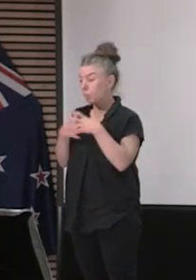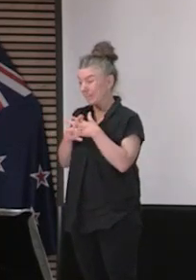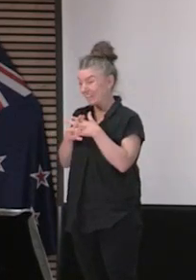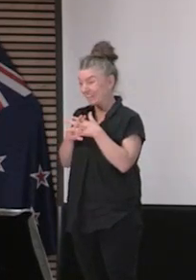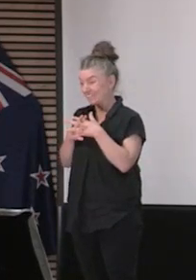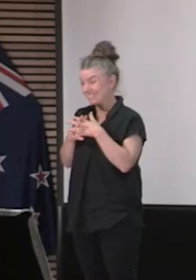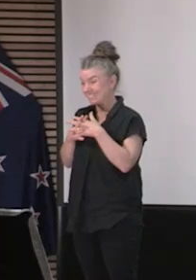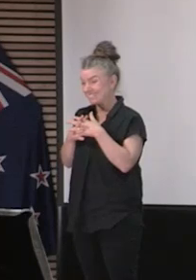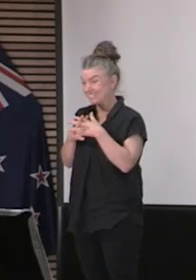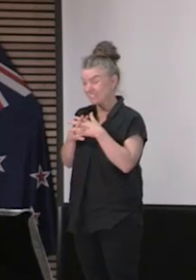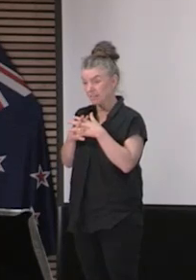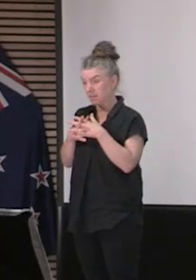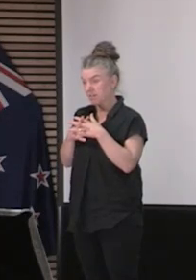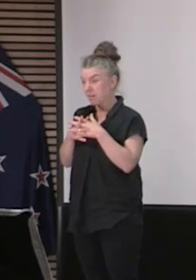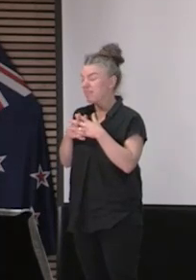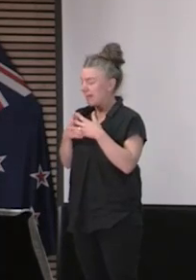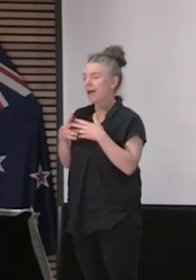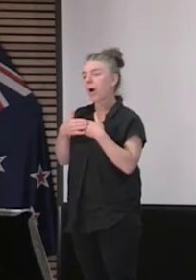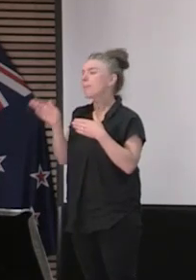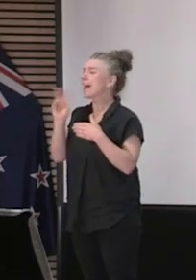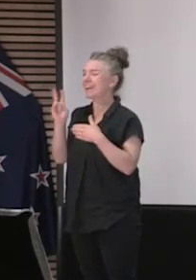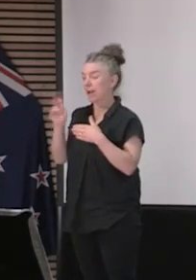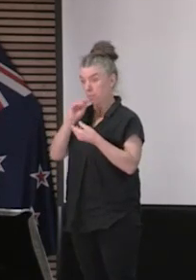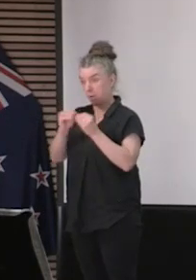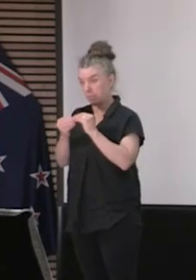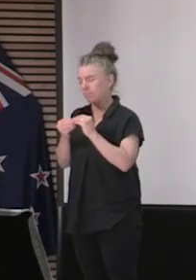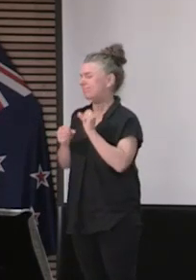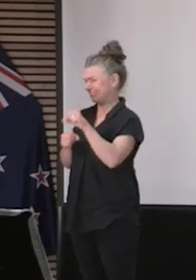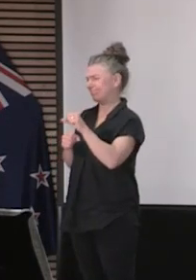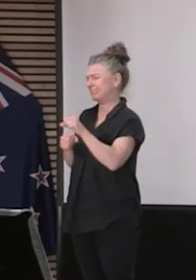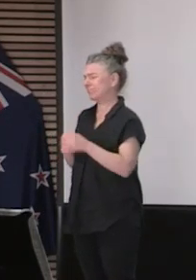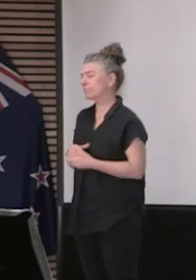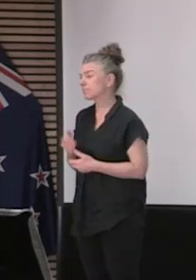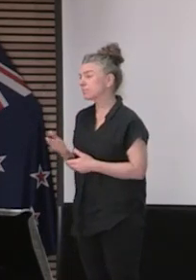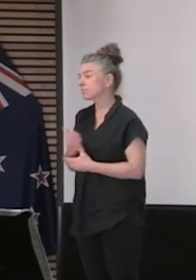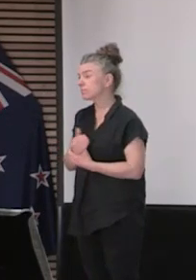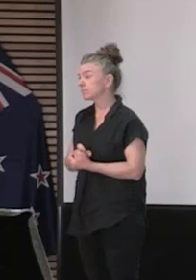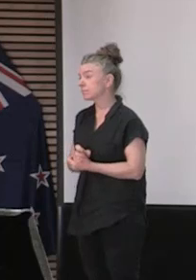Can you provide moreinformation about theguidelines being released nextweek?